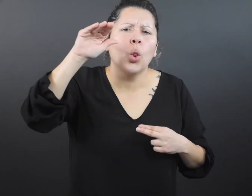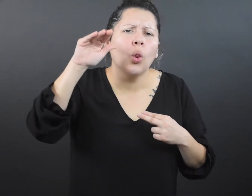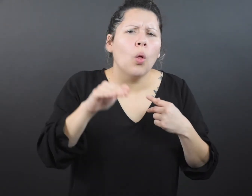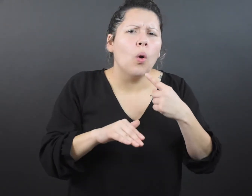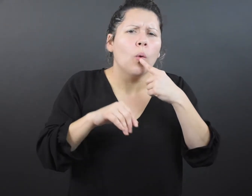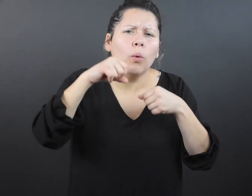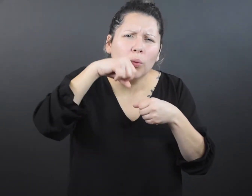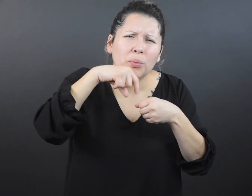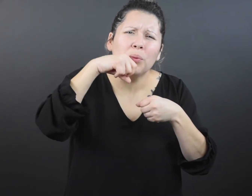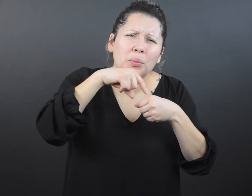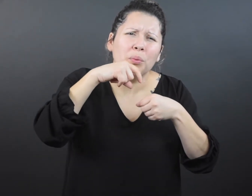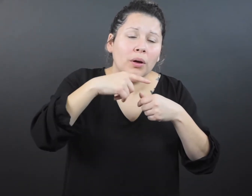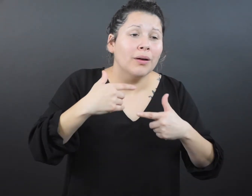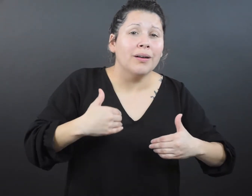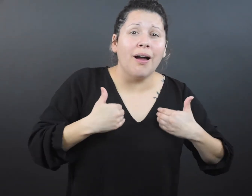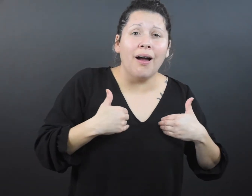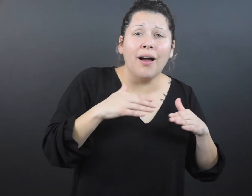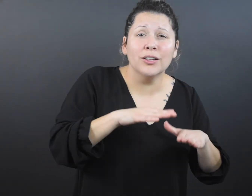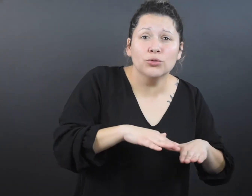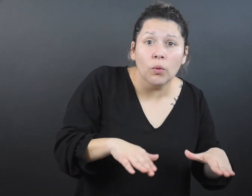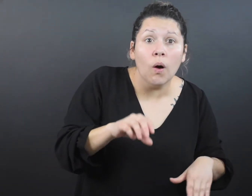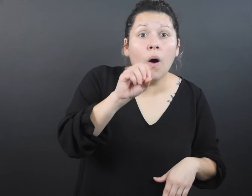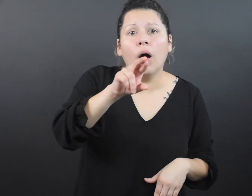such as very young children or those who have suffered a stroke.